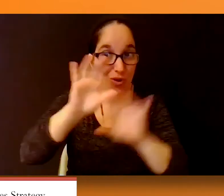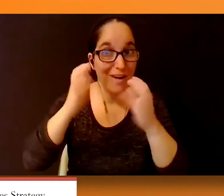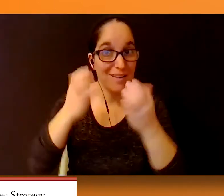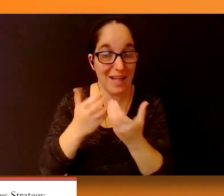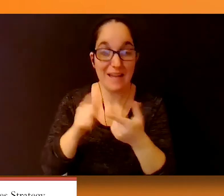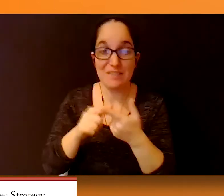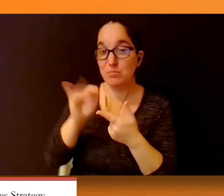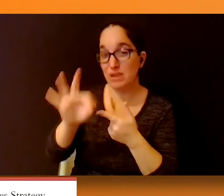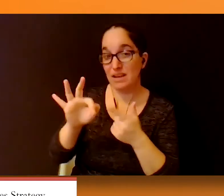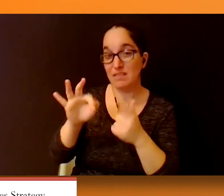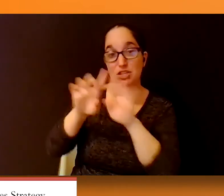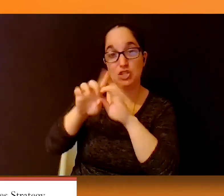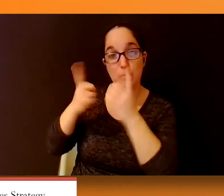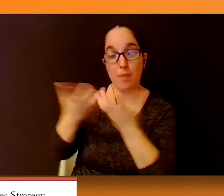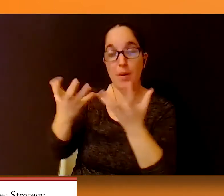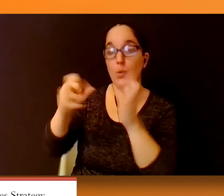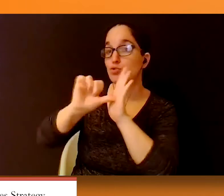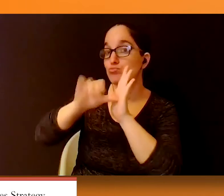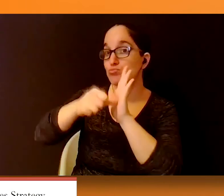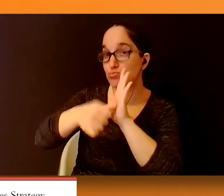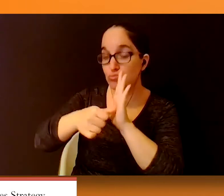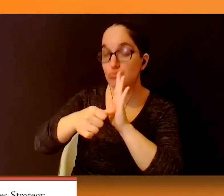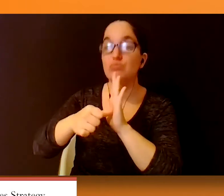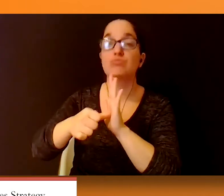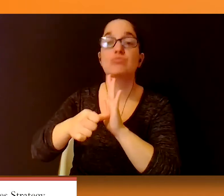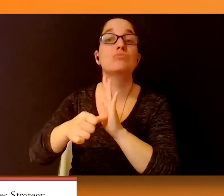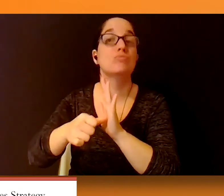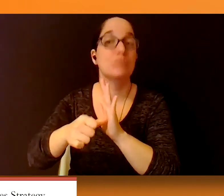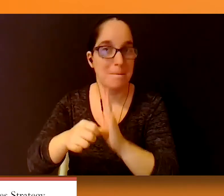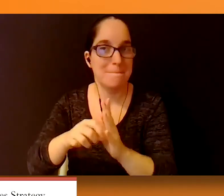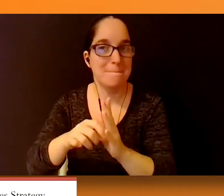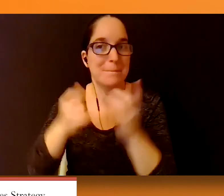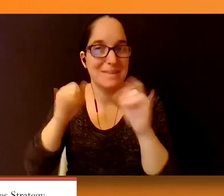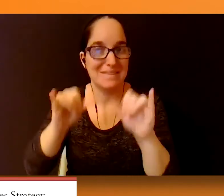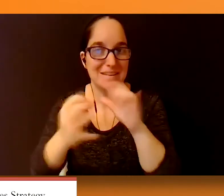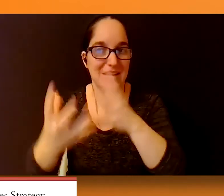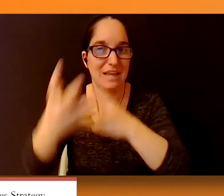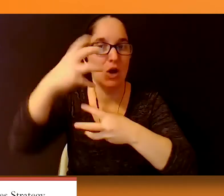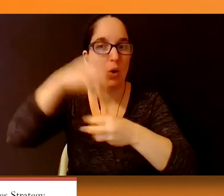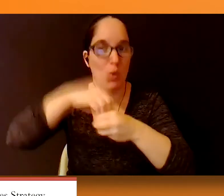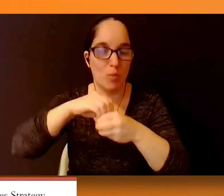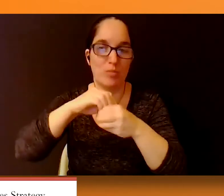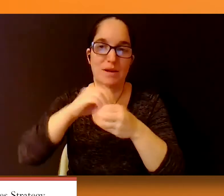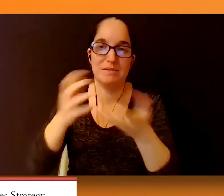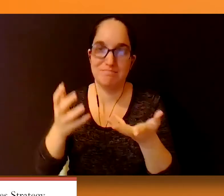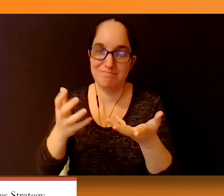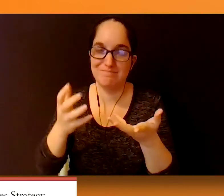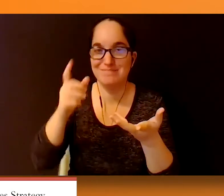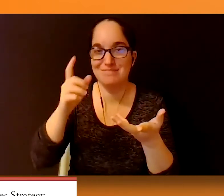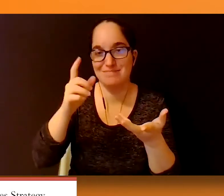that they were gonna highlight, that, obviously, incorporating it is a--another thing to think about,